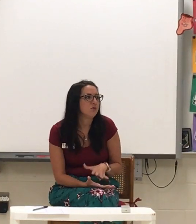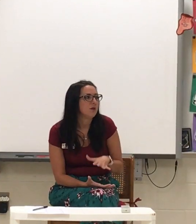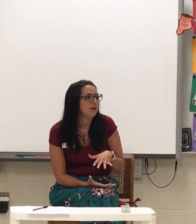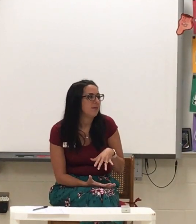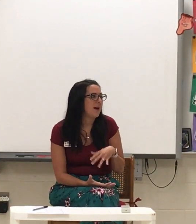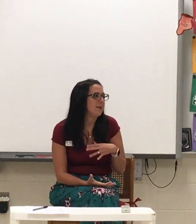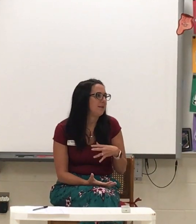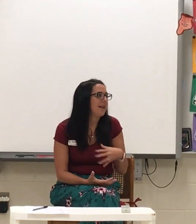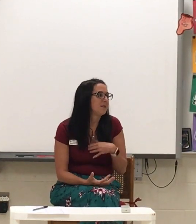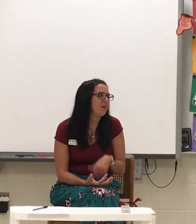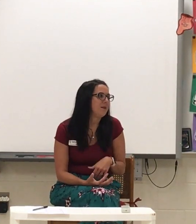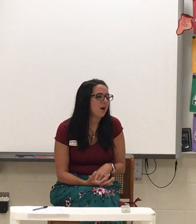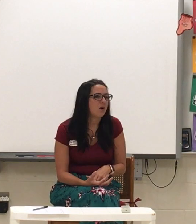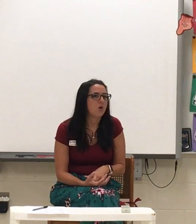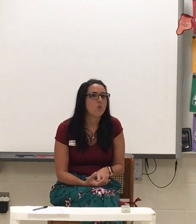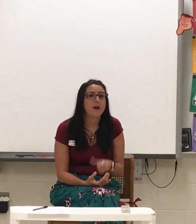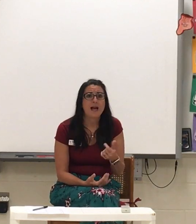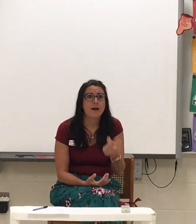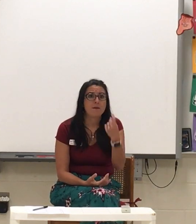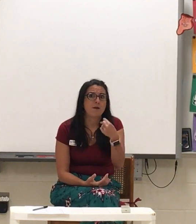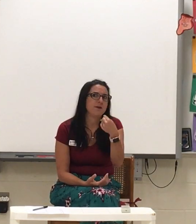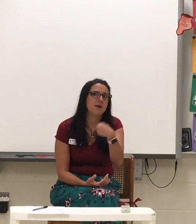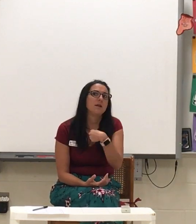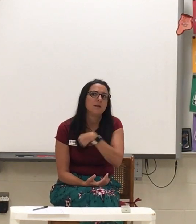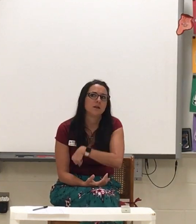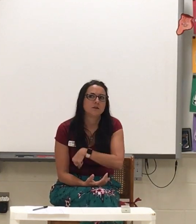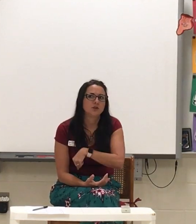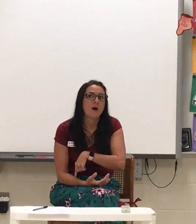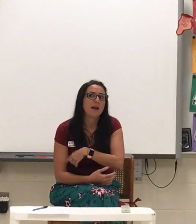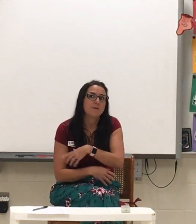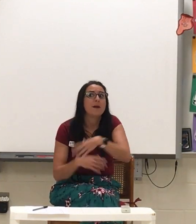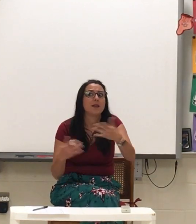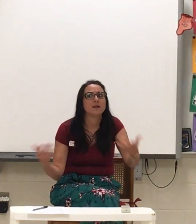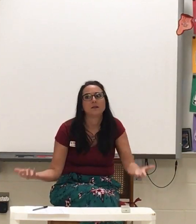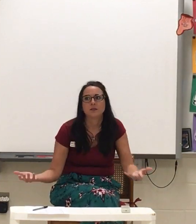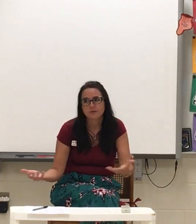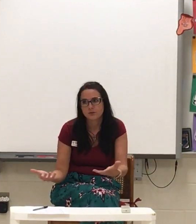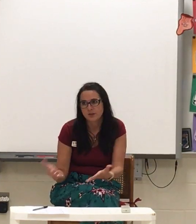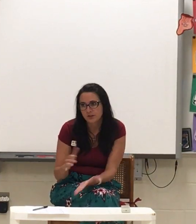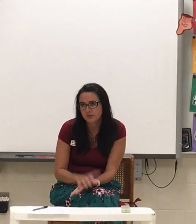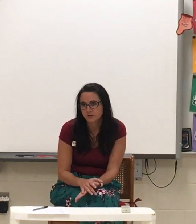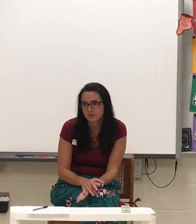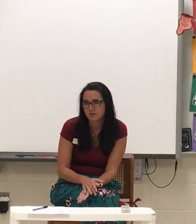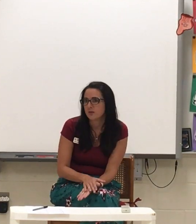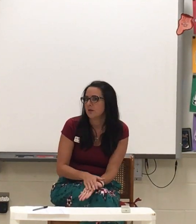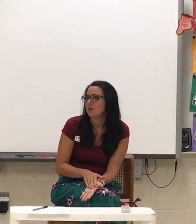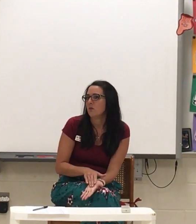that lets me know when I'm not being clear so I can make